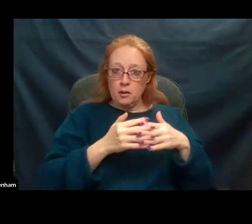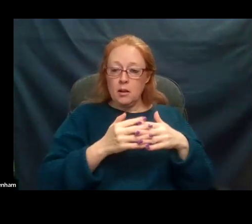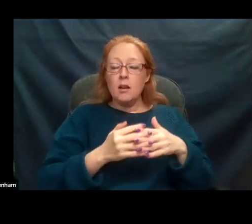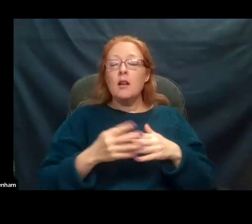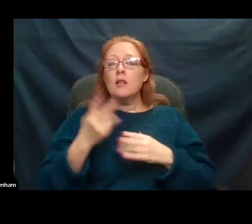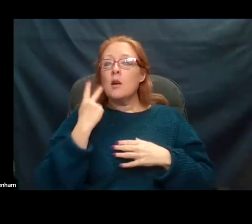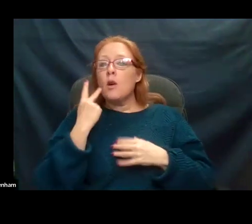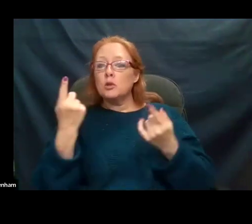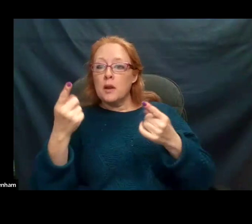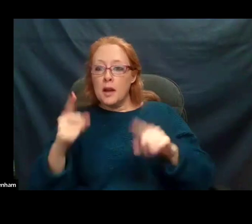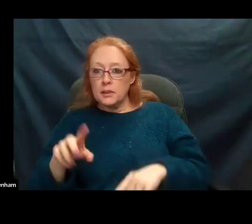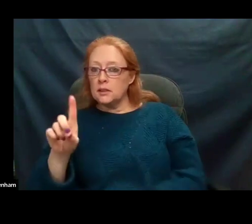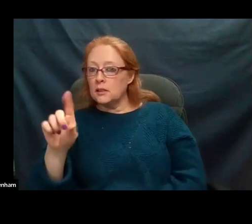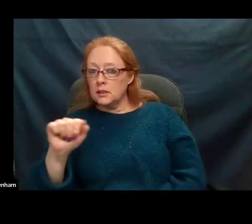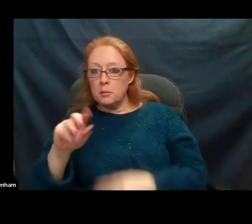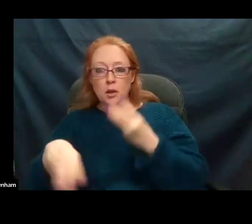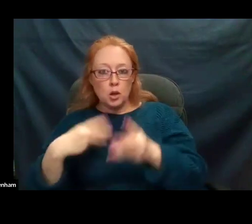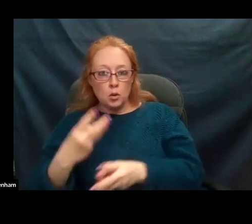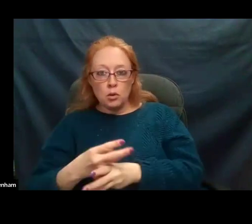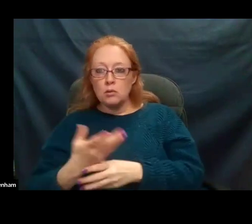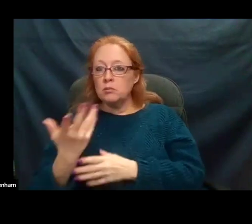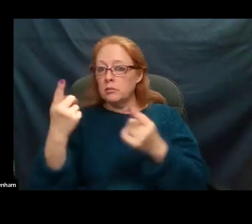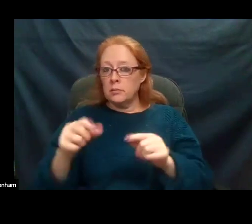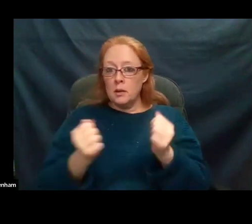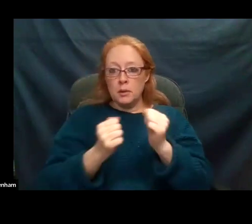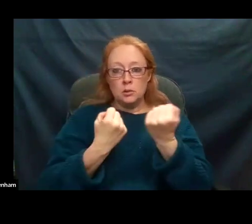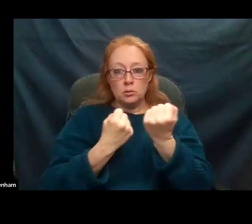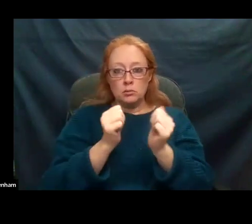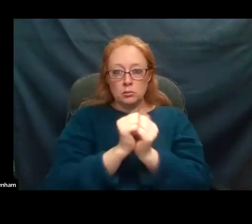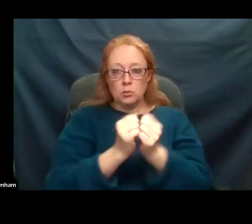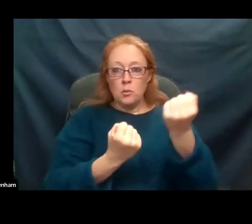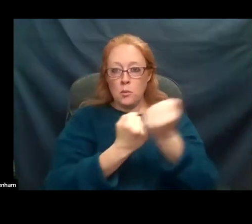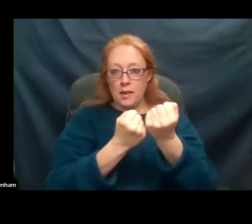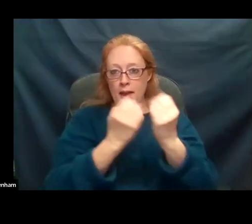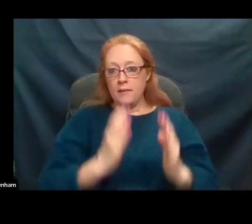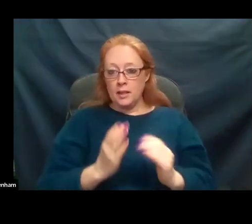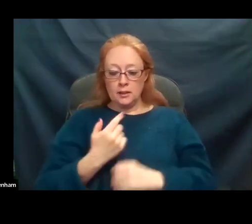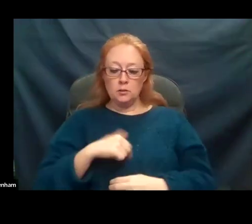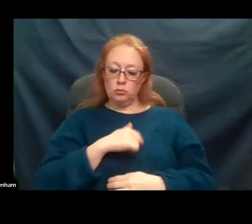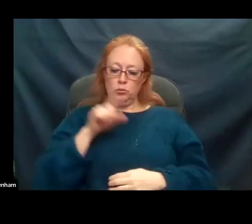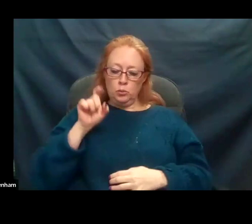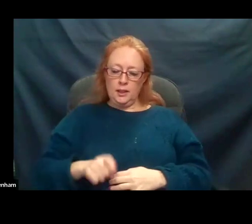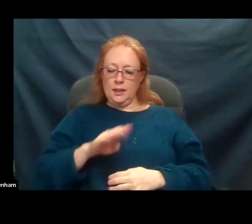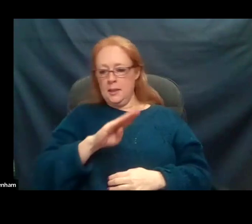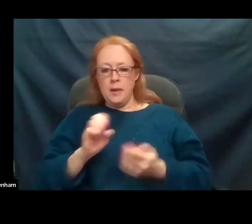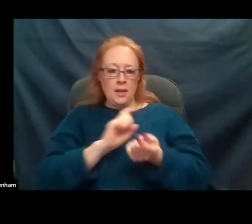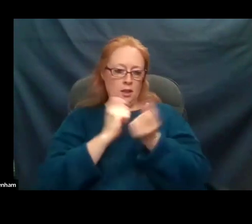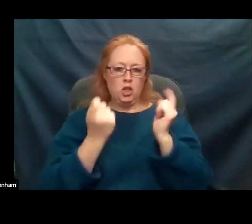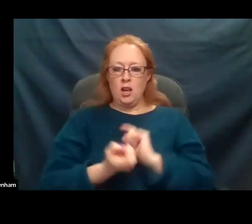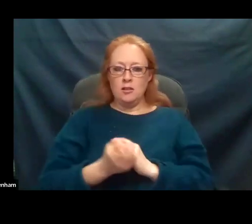And when we do, people from international, they watch what's happening in America. They watch what happens with advocates and disability world. So let's be that change.